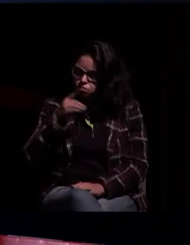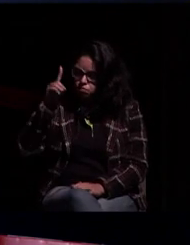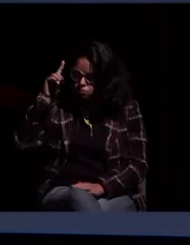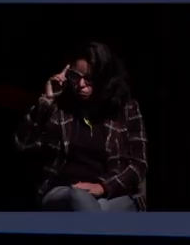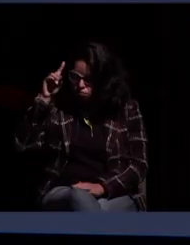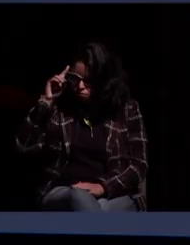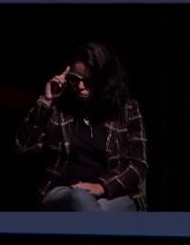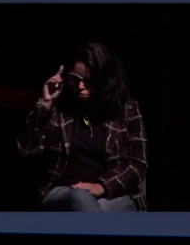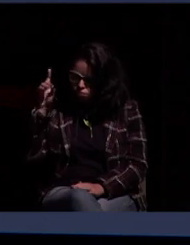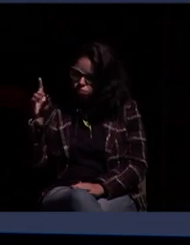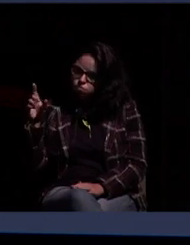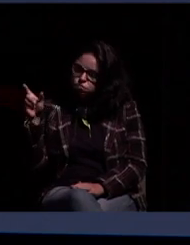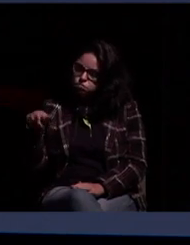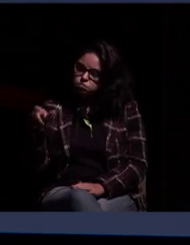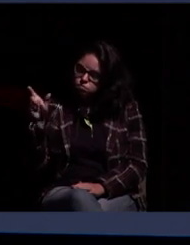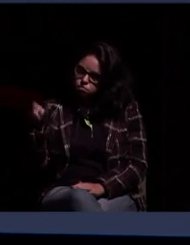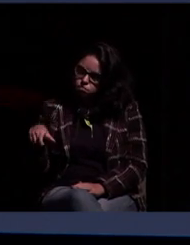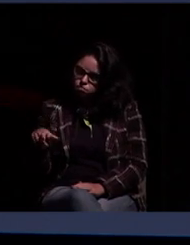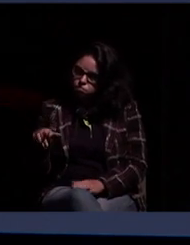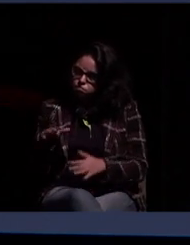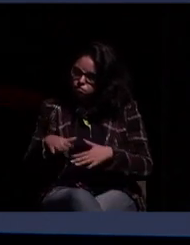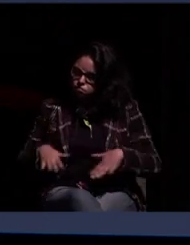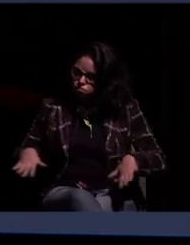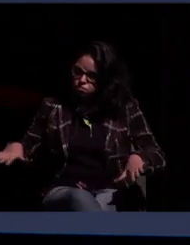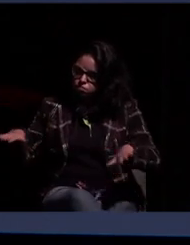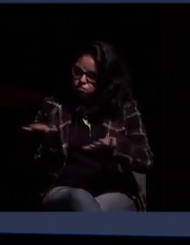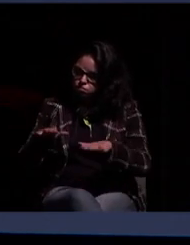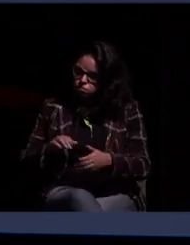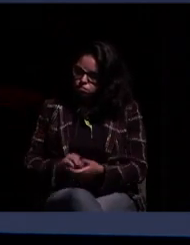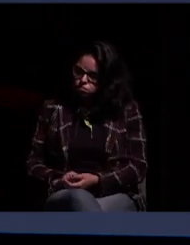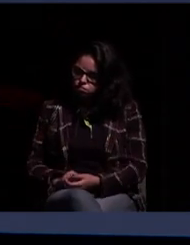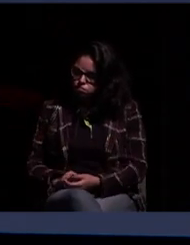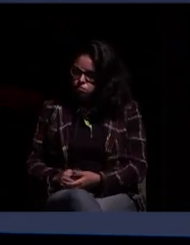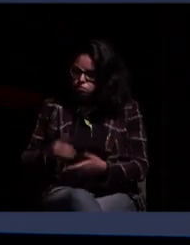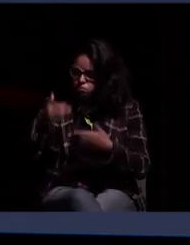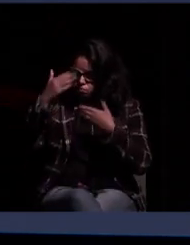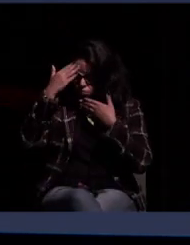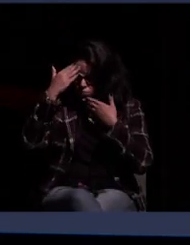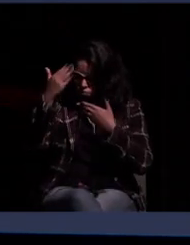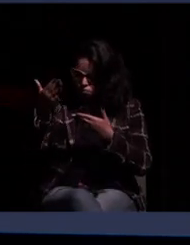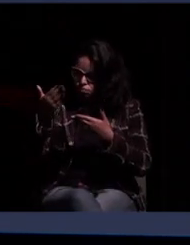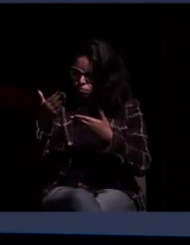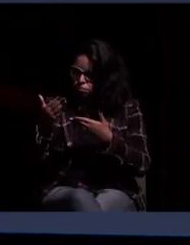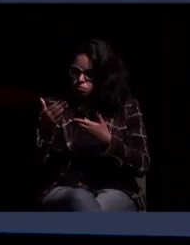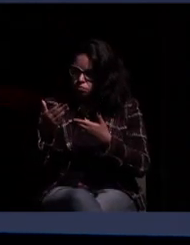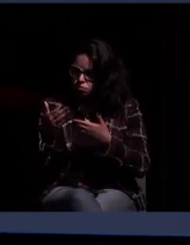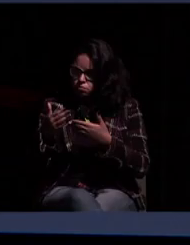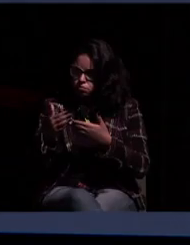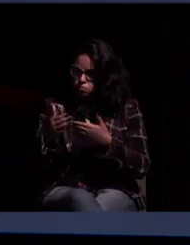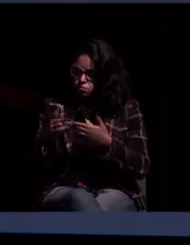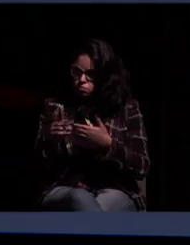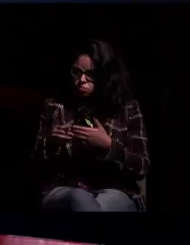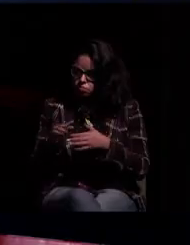of people generally speaking. I thank you and give way